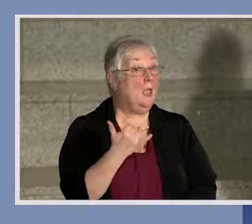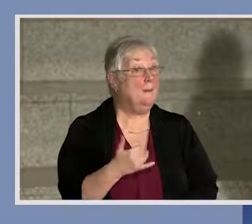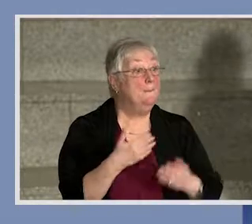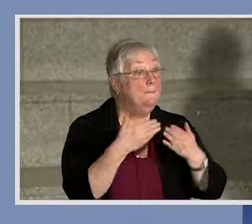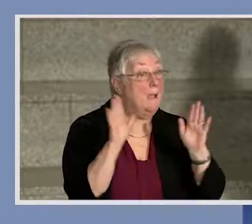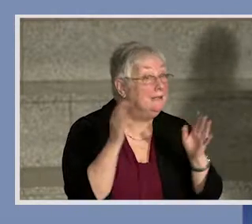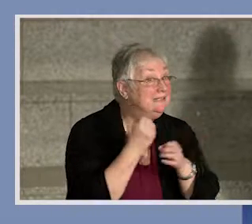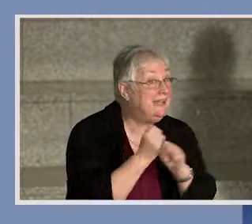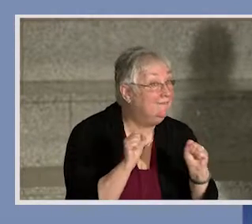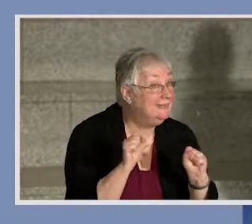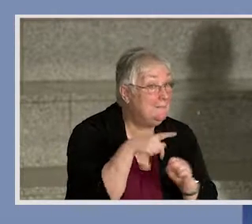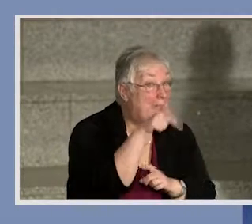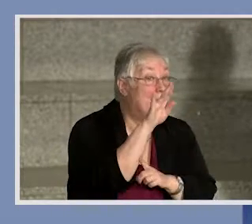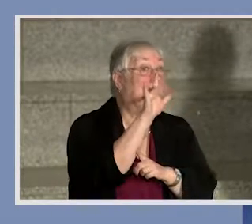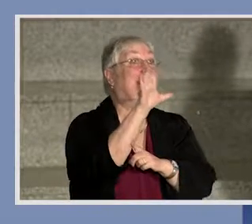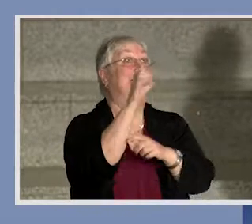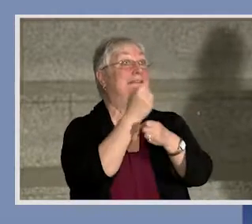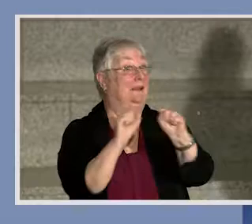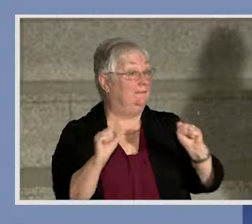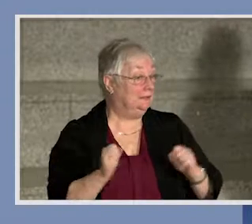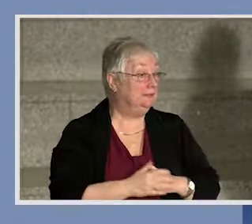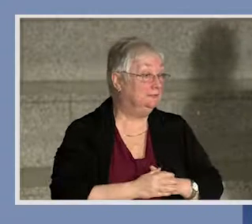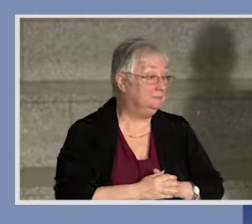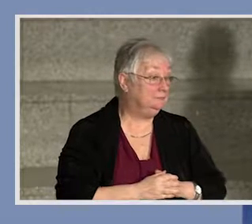YEARS, TOTAL CRIME IN D.C. HAS DROPPED 9%.